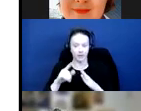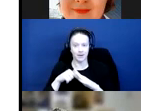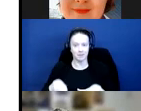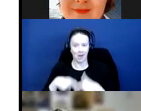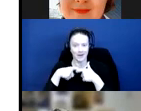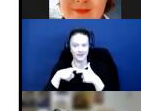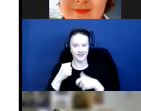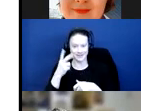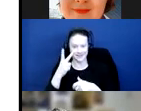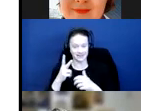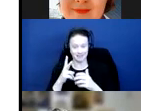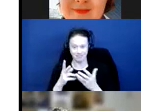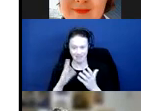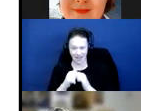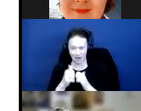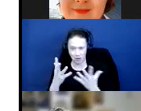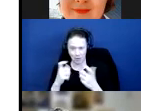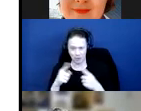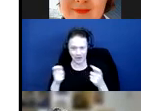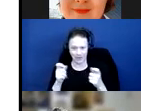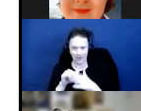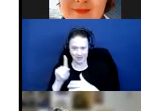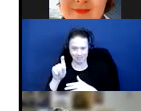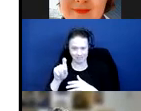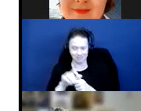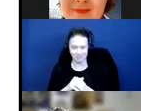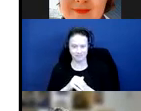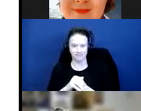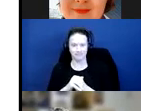and see how would you like me to proceed?